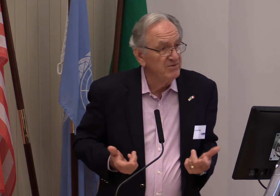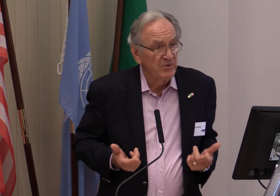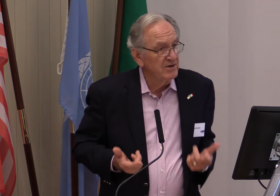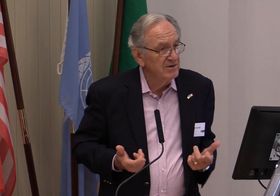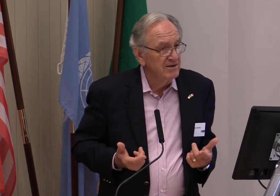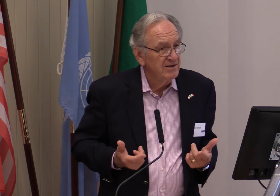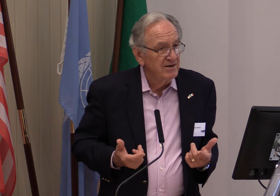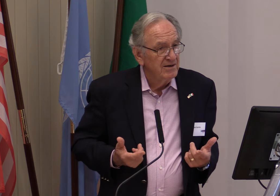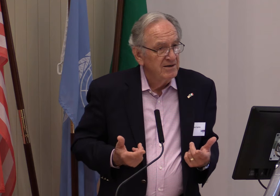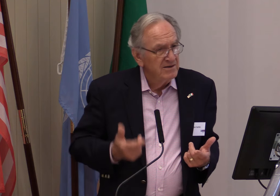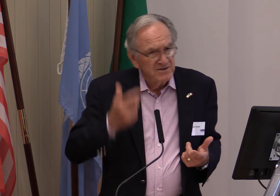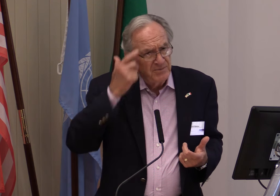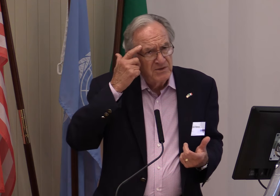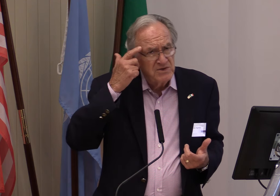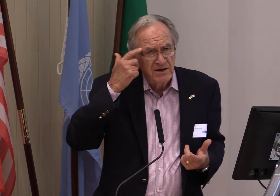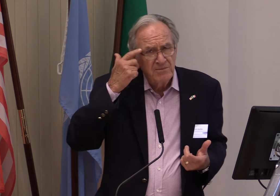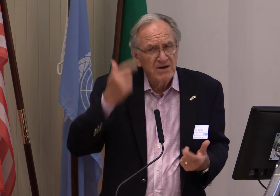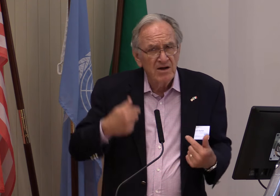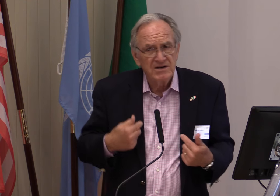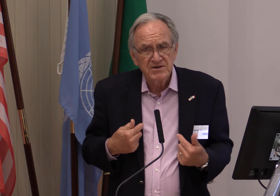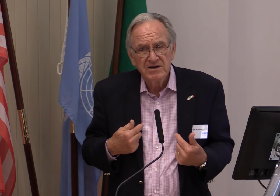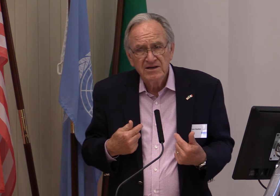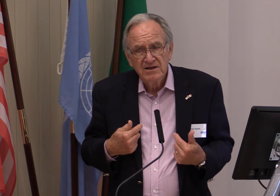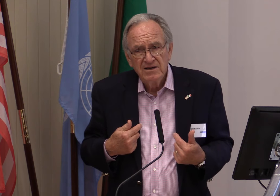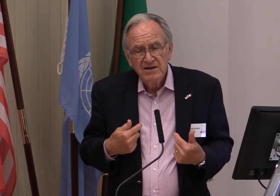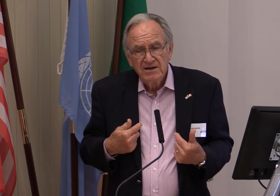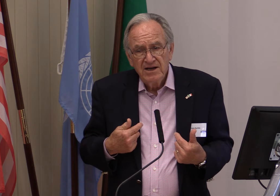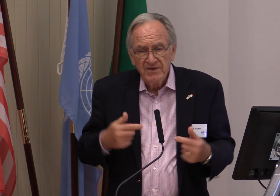before. It was something that was not in my knowledge.